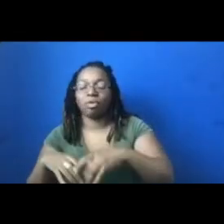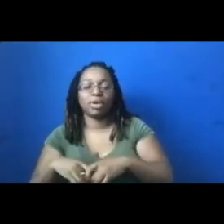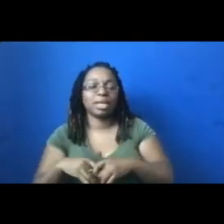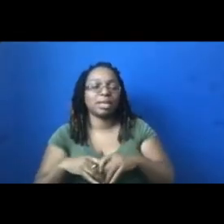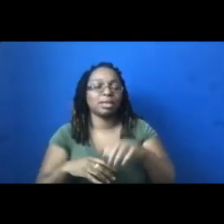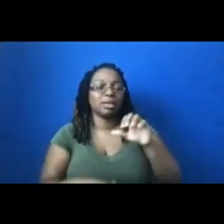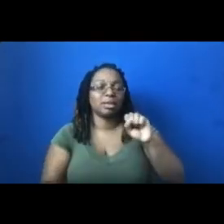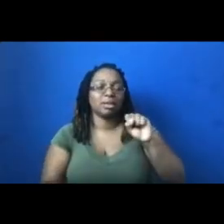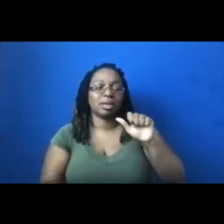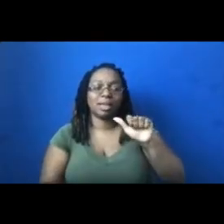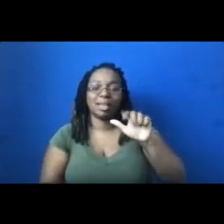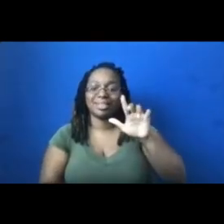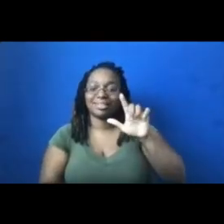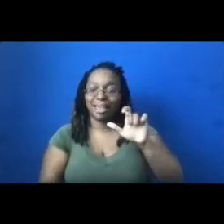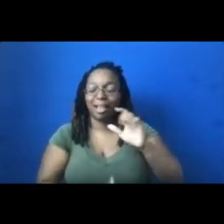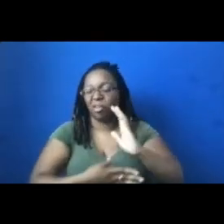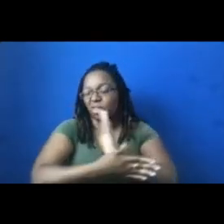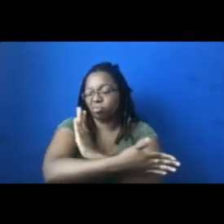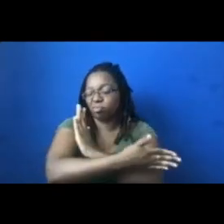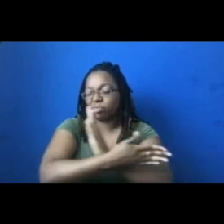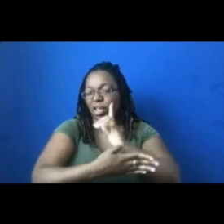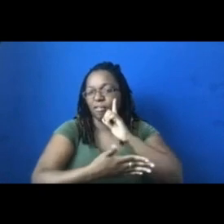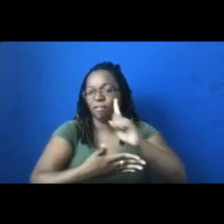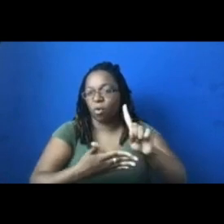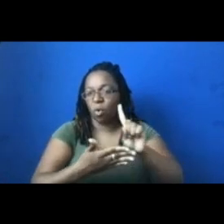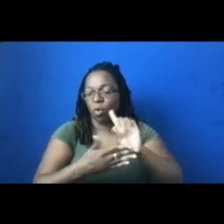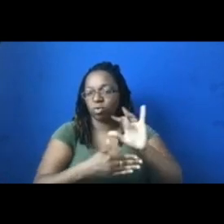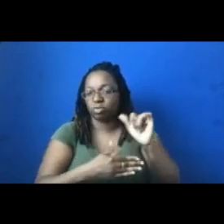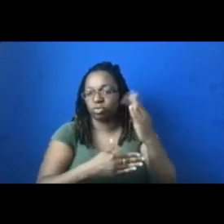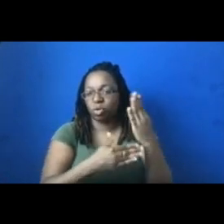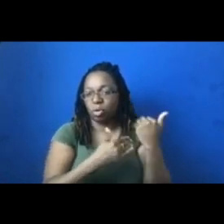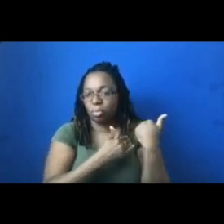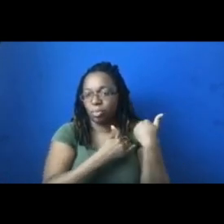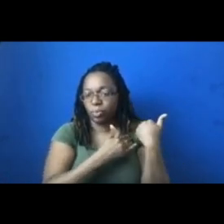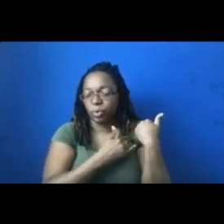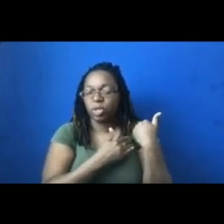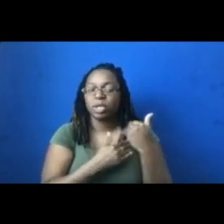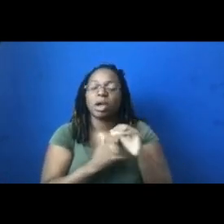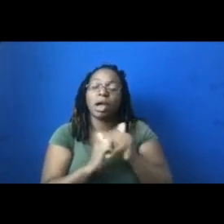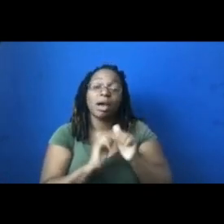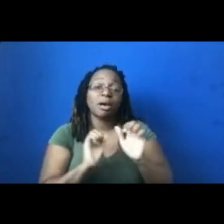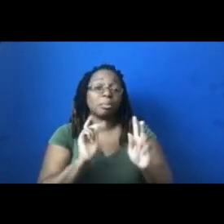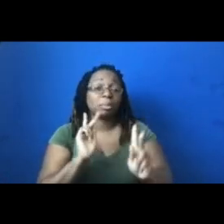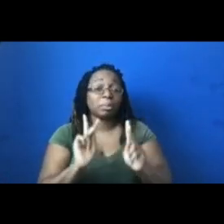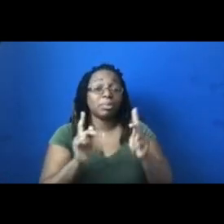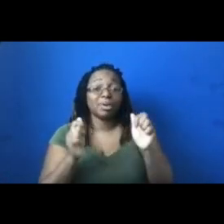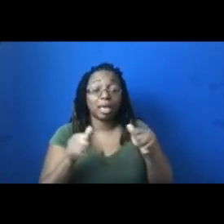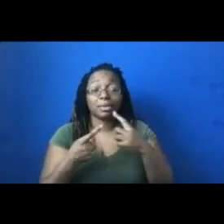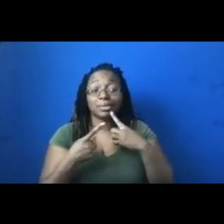think about successfully applying for this webinar. All